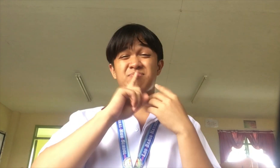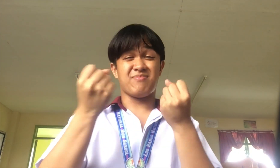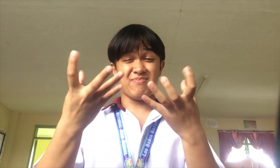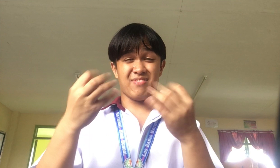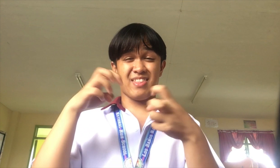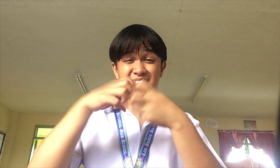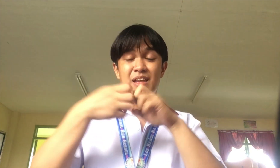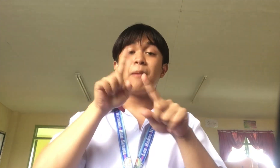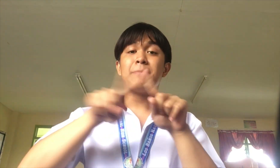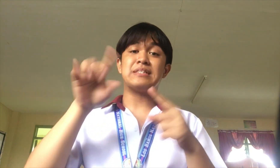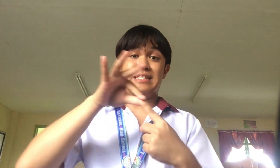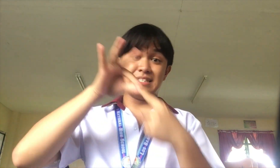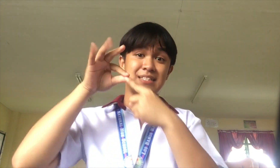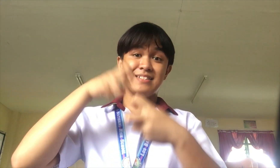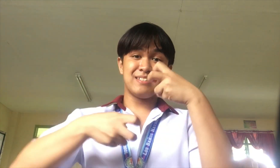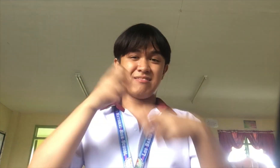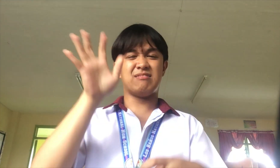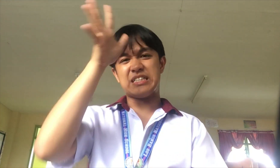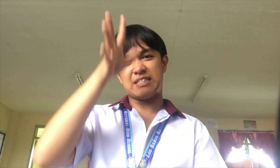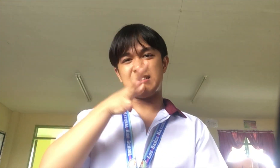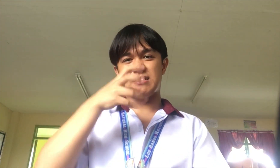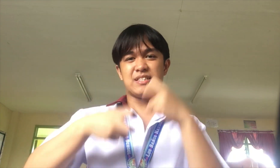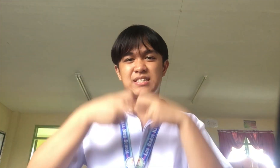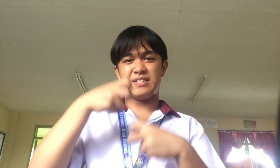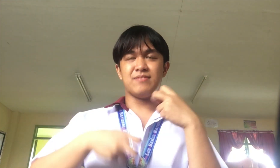There are so many problems especially for their parents